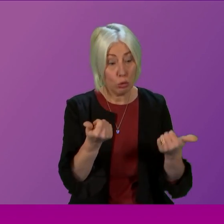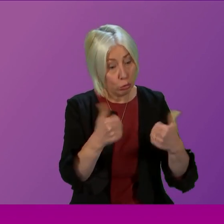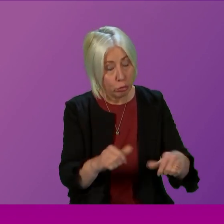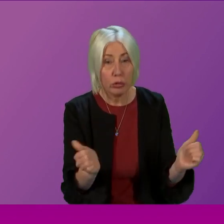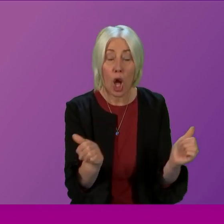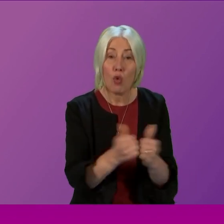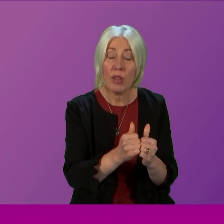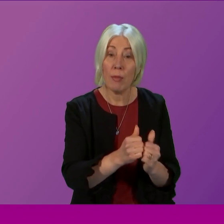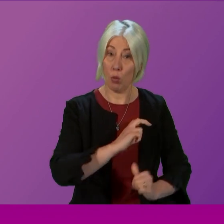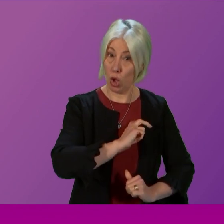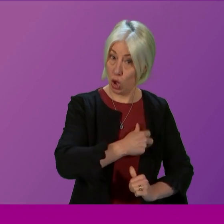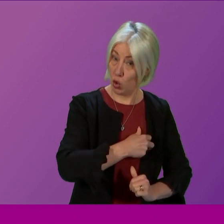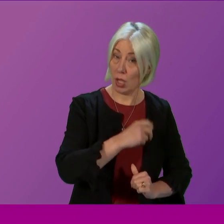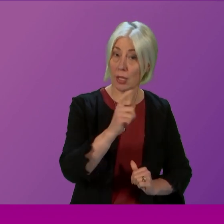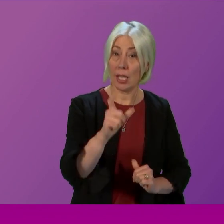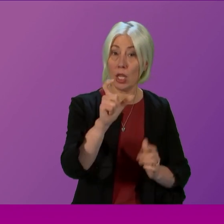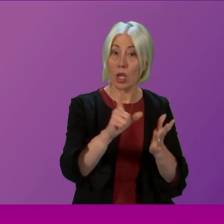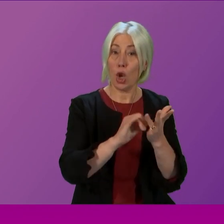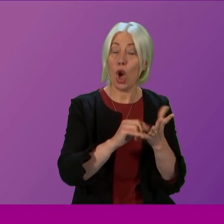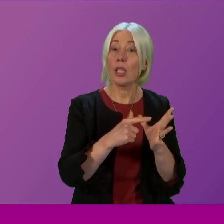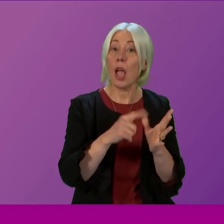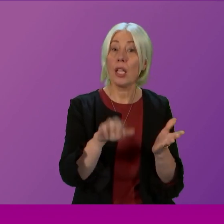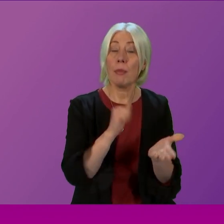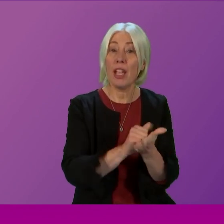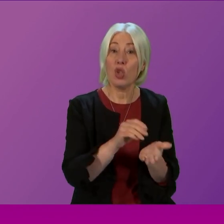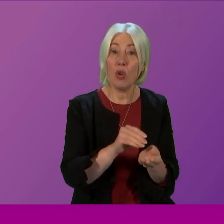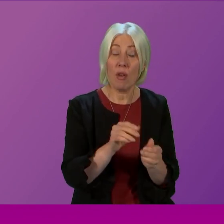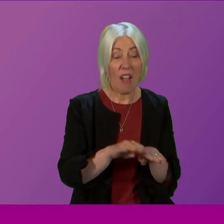and our teaching unions to deliver a fair pay increase for teachers.